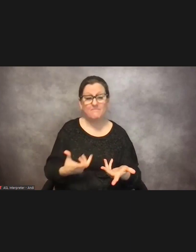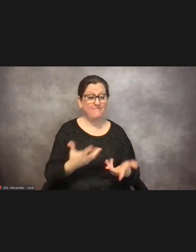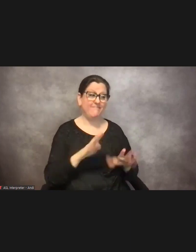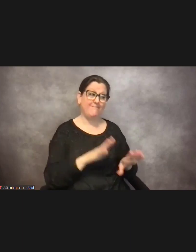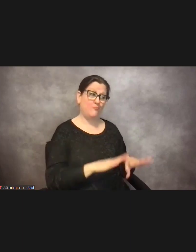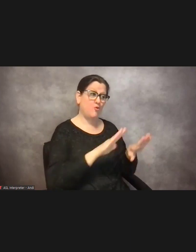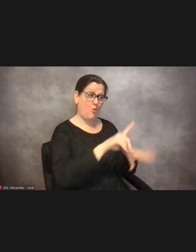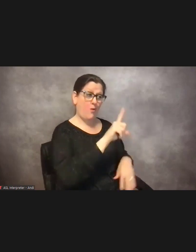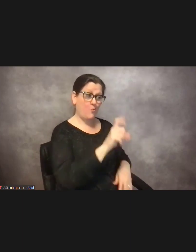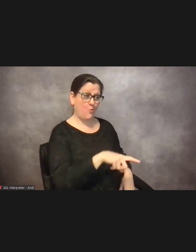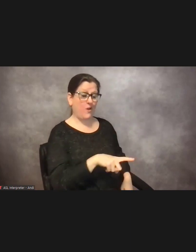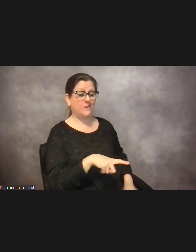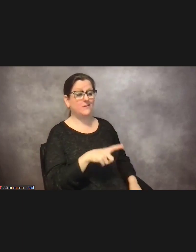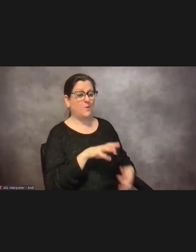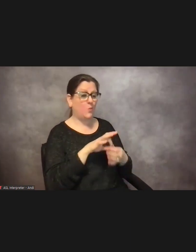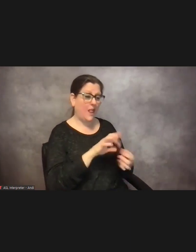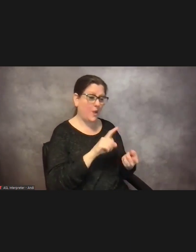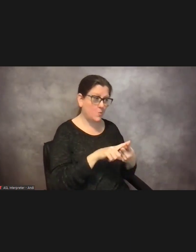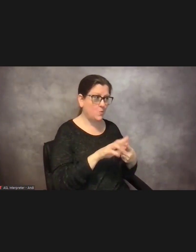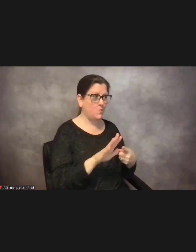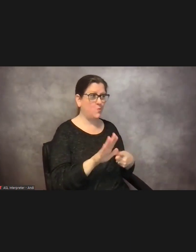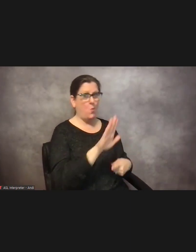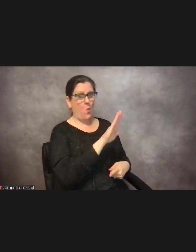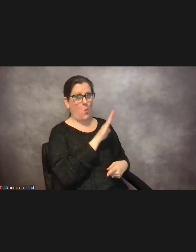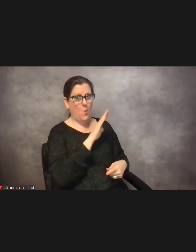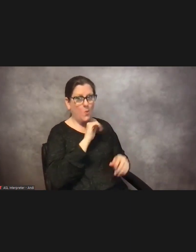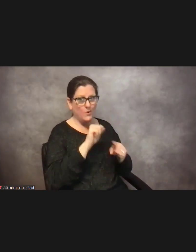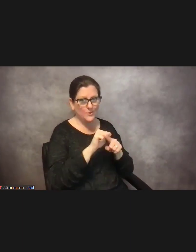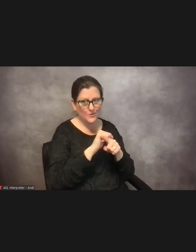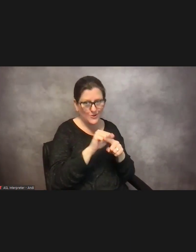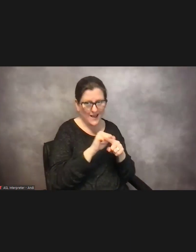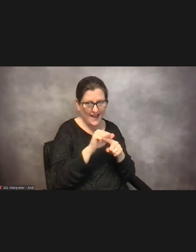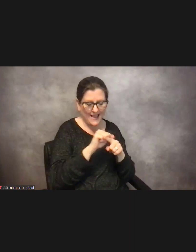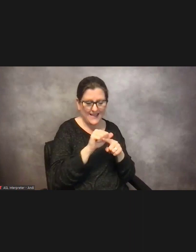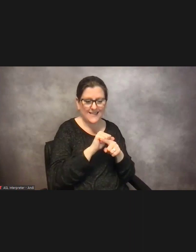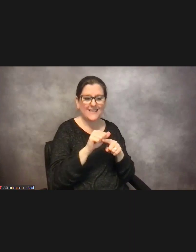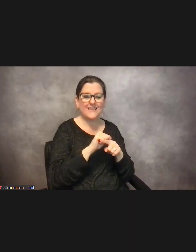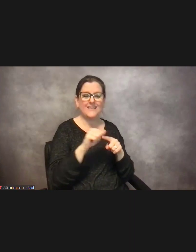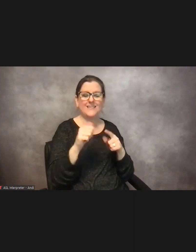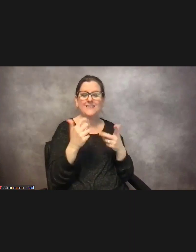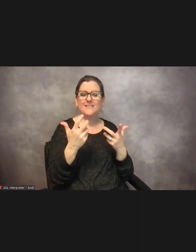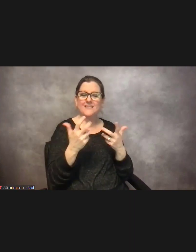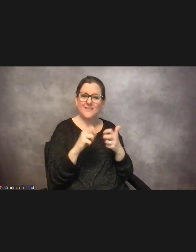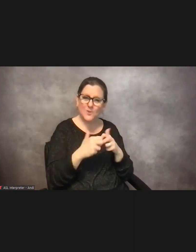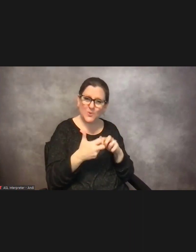: Yeah, that's a great question.